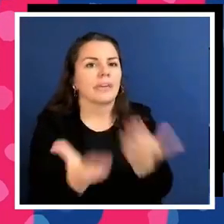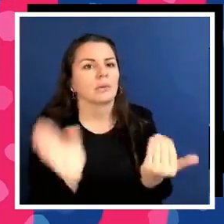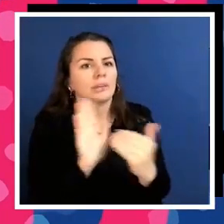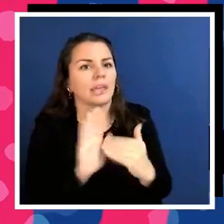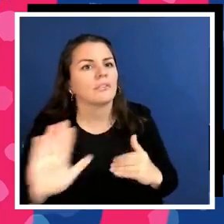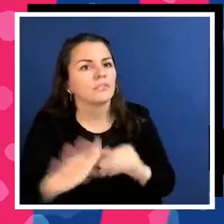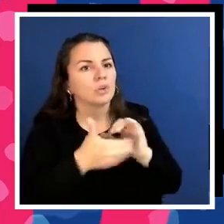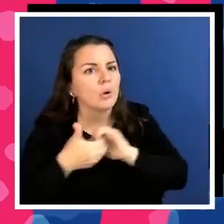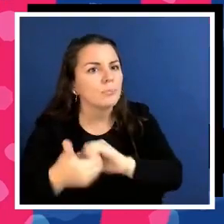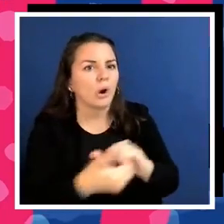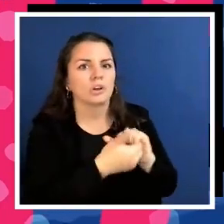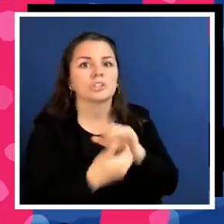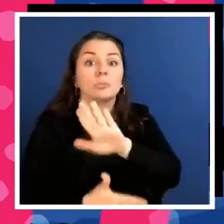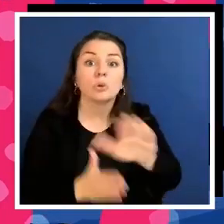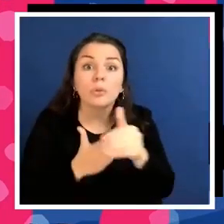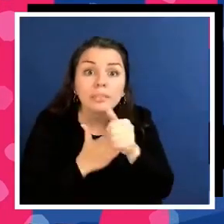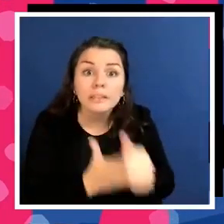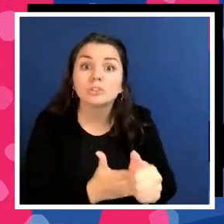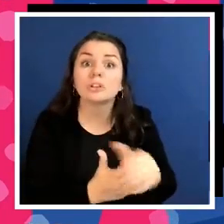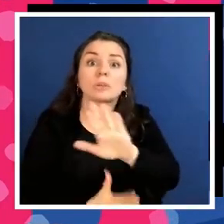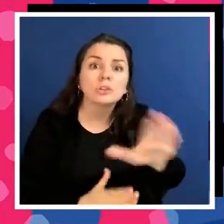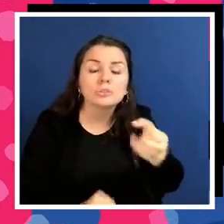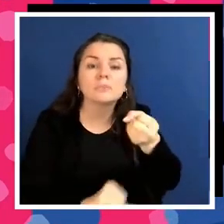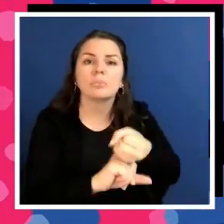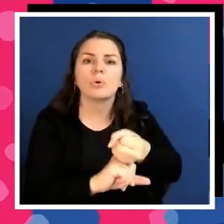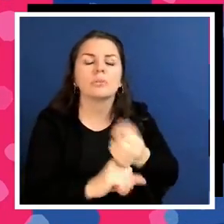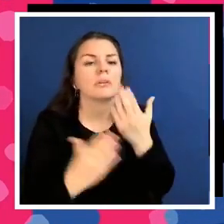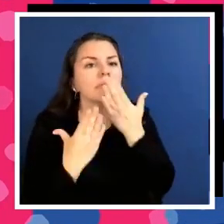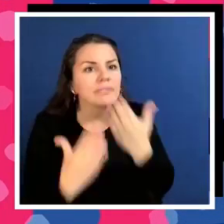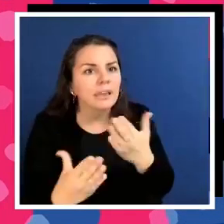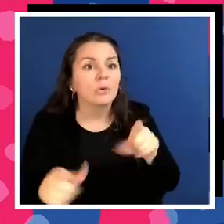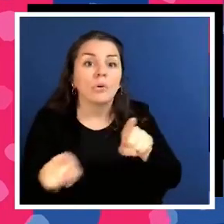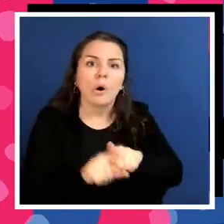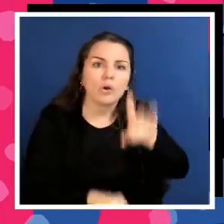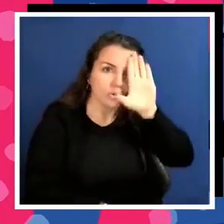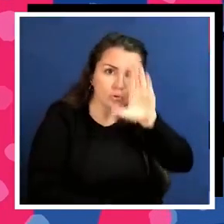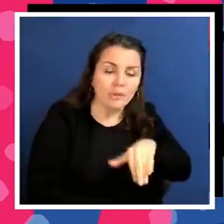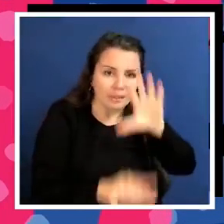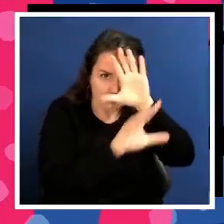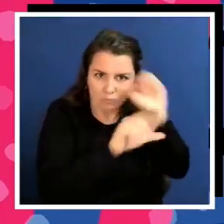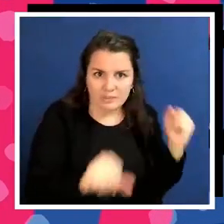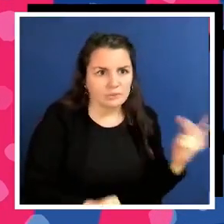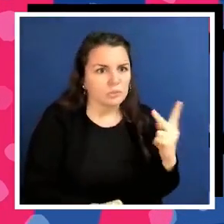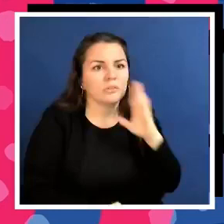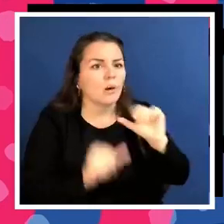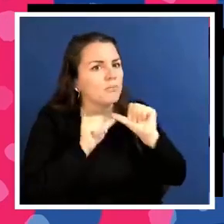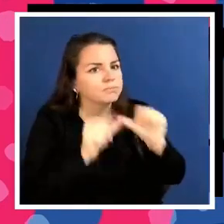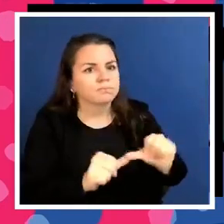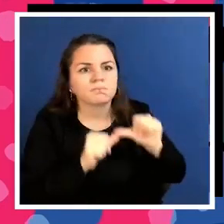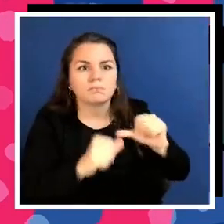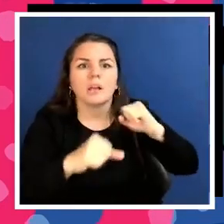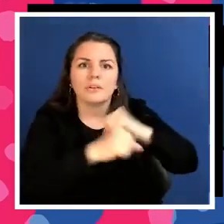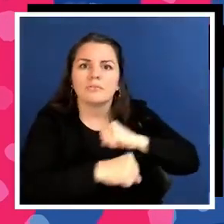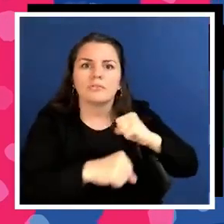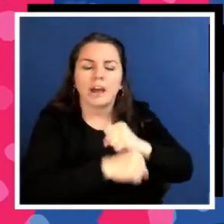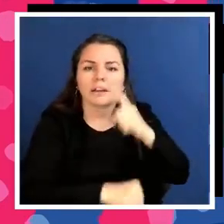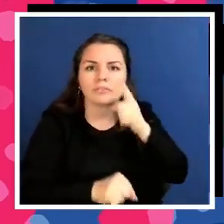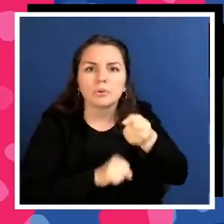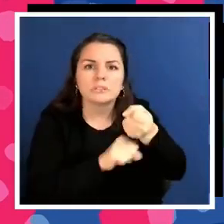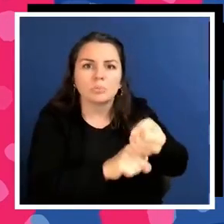THAT IS CERTAINLY TRUE.